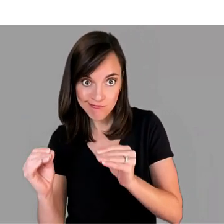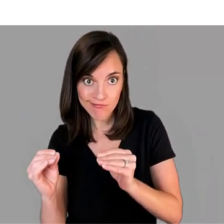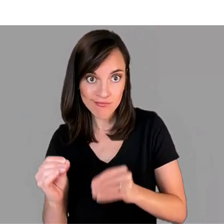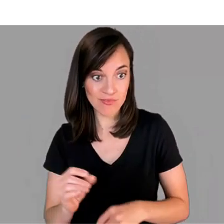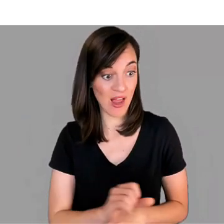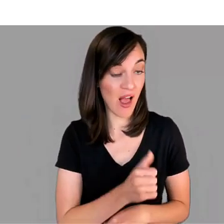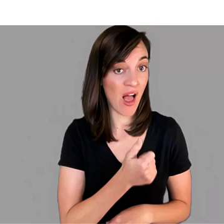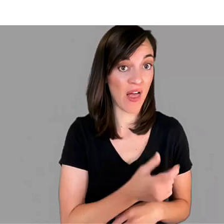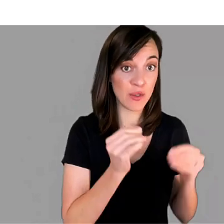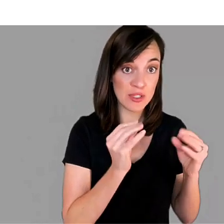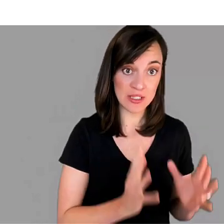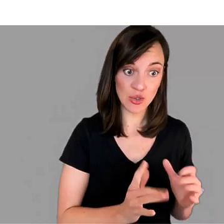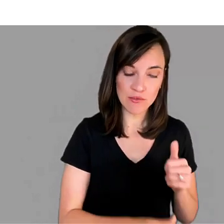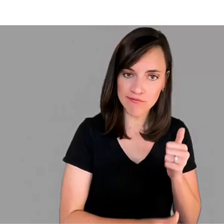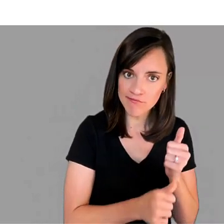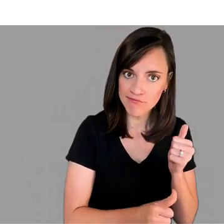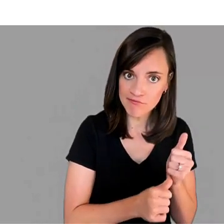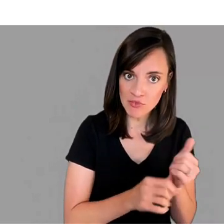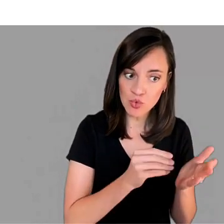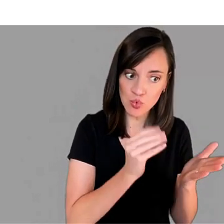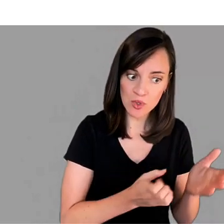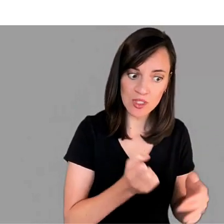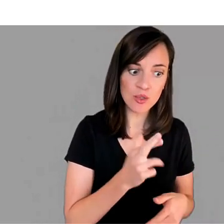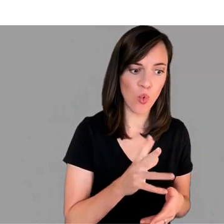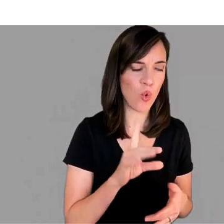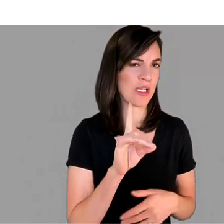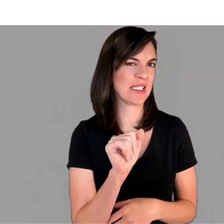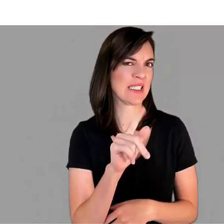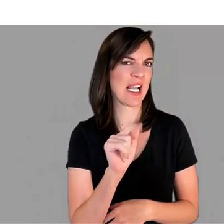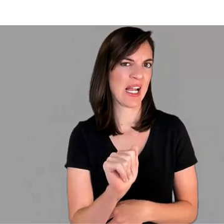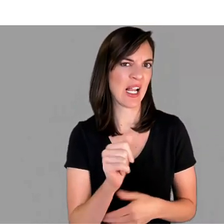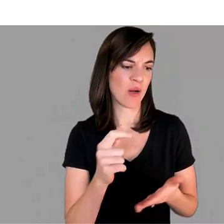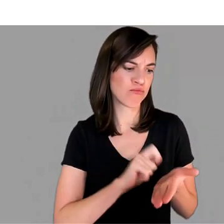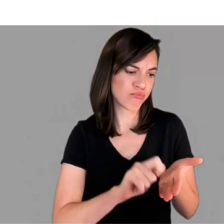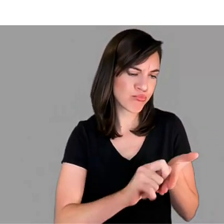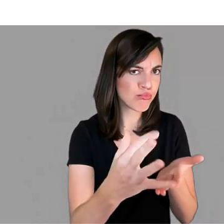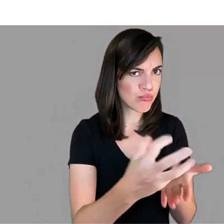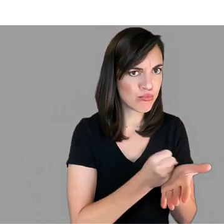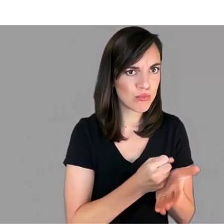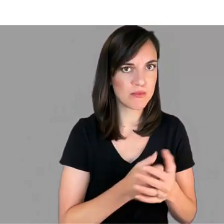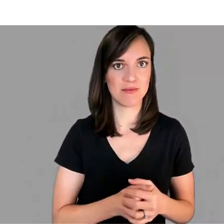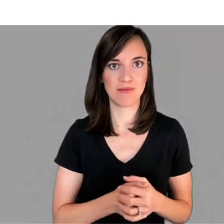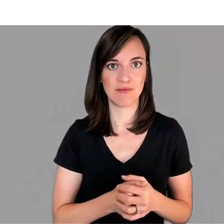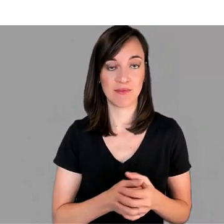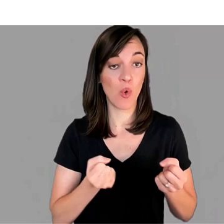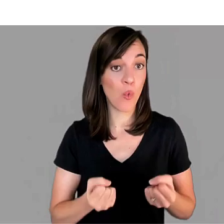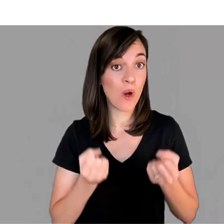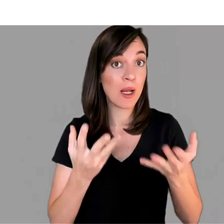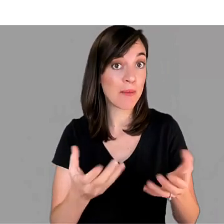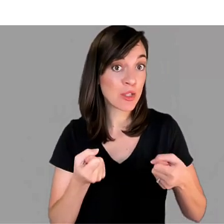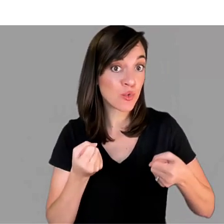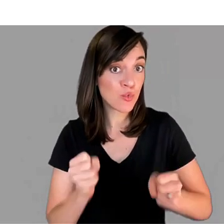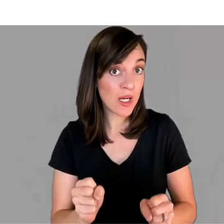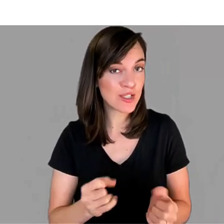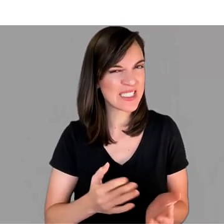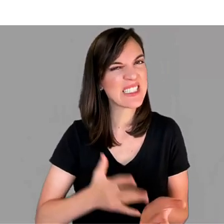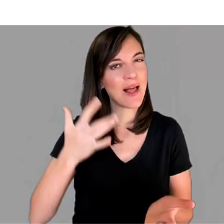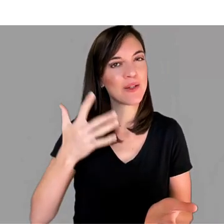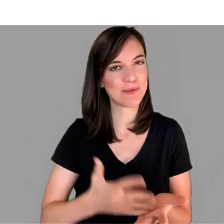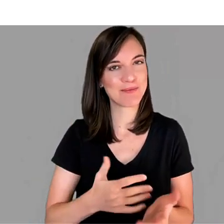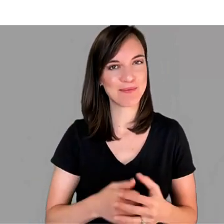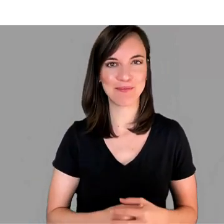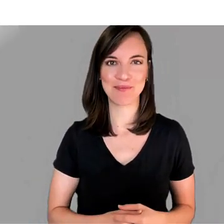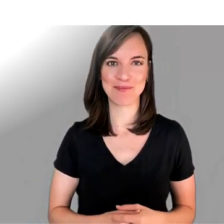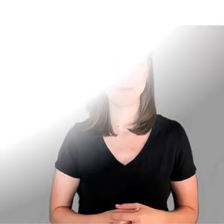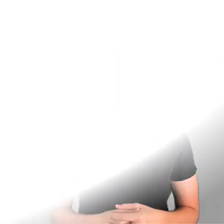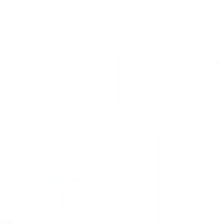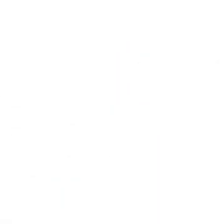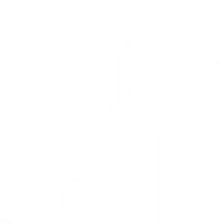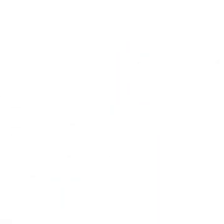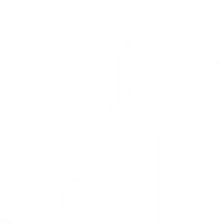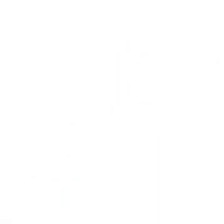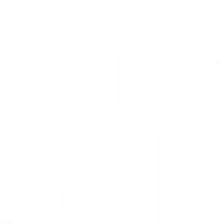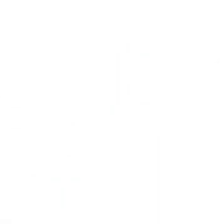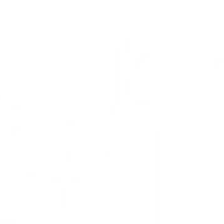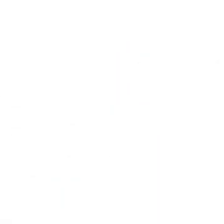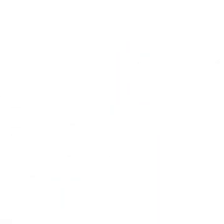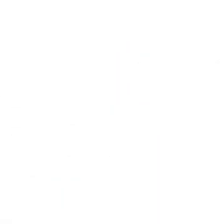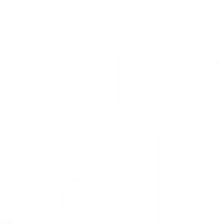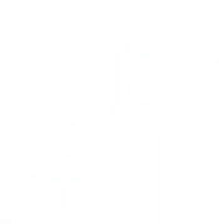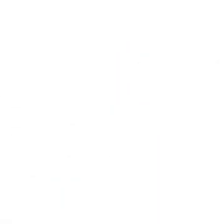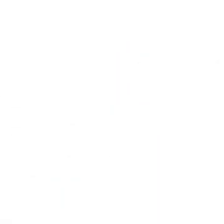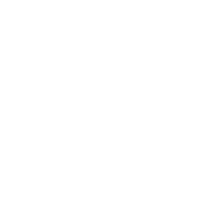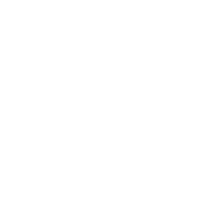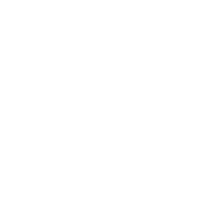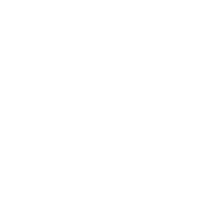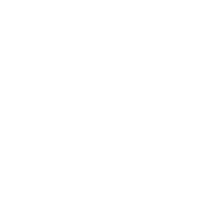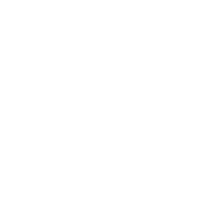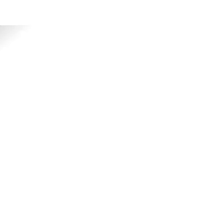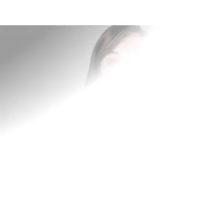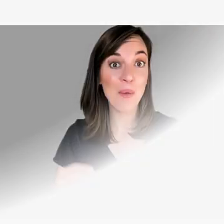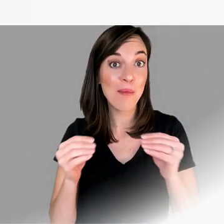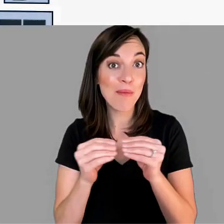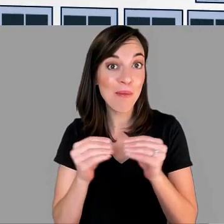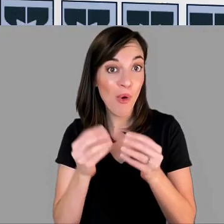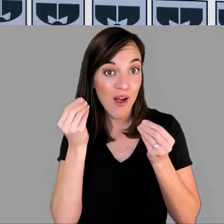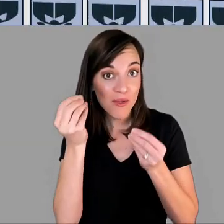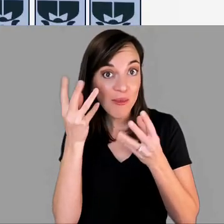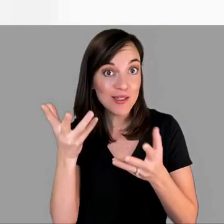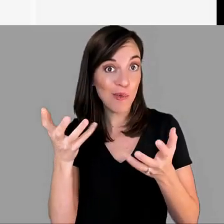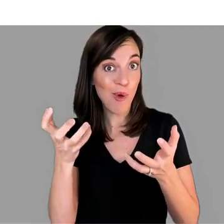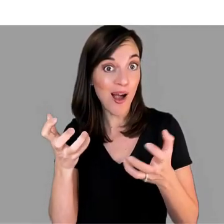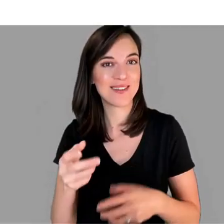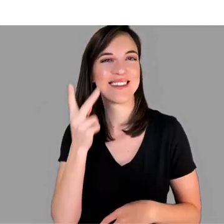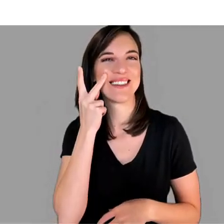or purposefully collects data on skills. The recommended use of this approach is seldom.